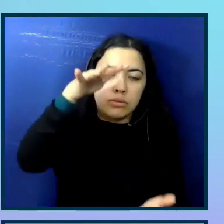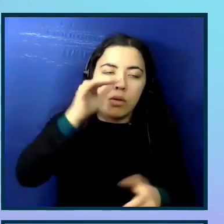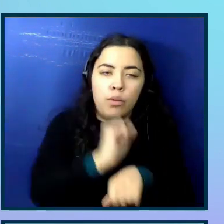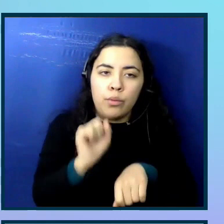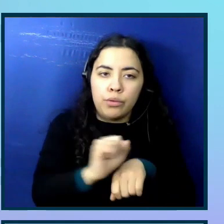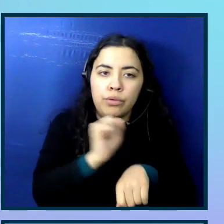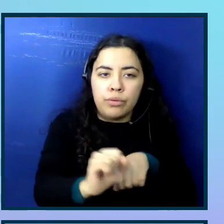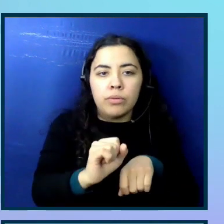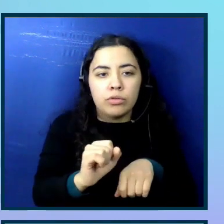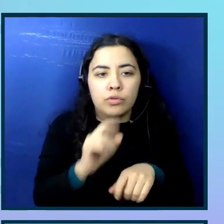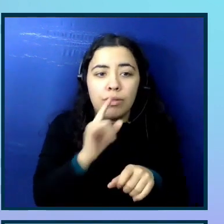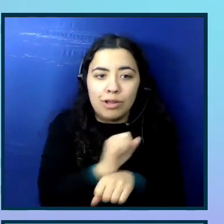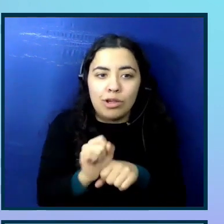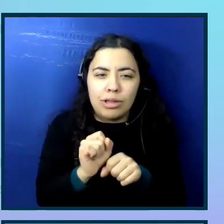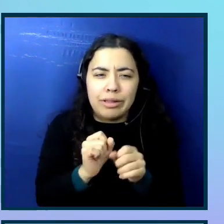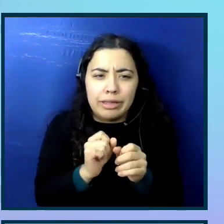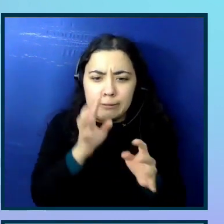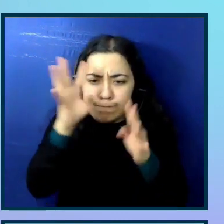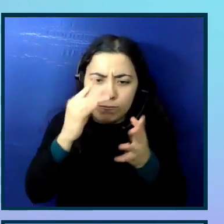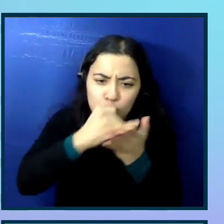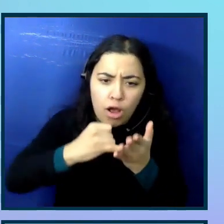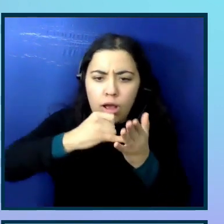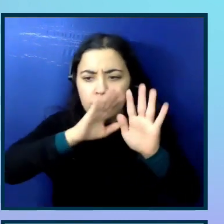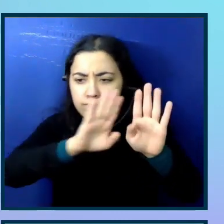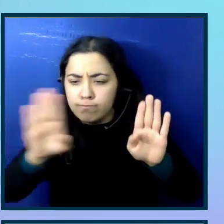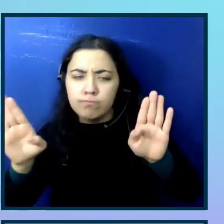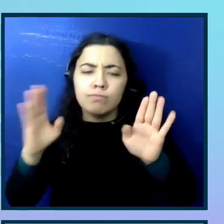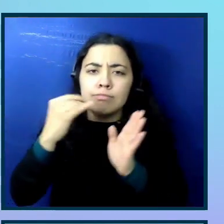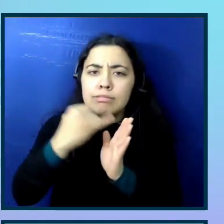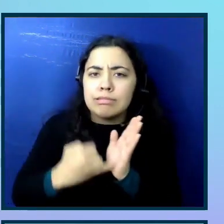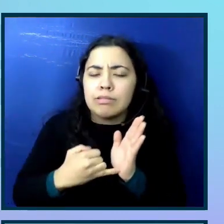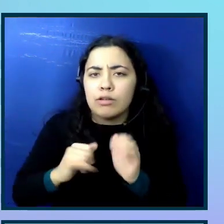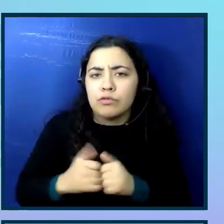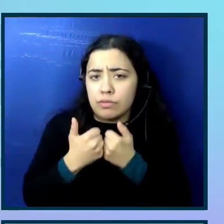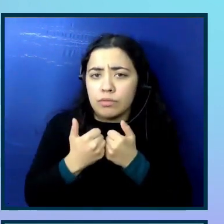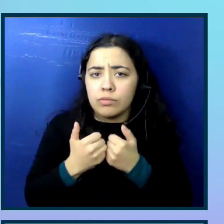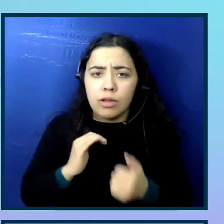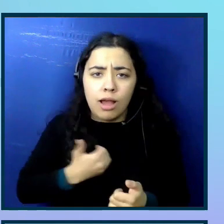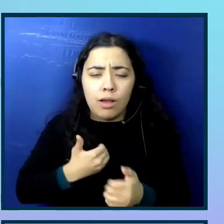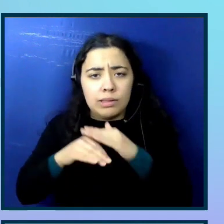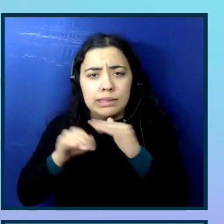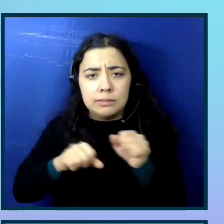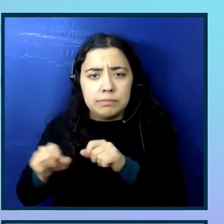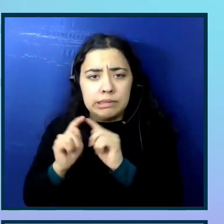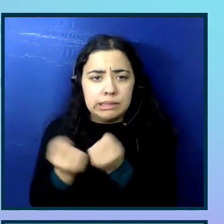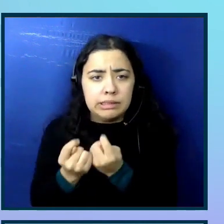or to literally draw out a design challenge. And the way that we incorporate our accessibility team here is to review our guidelines.